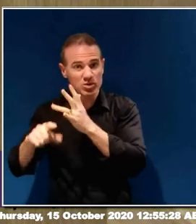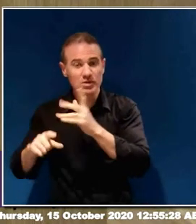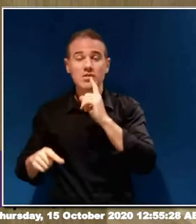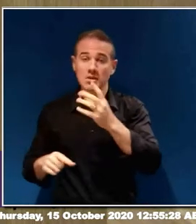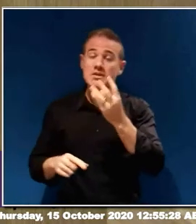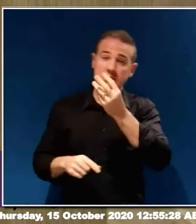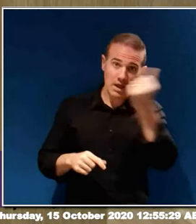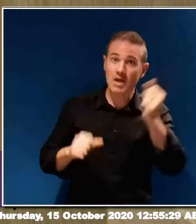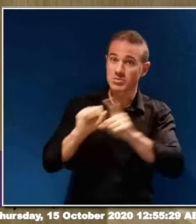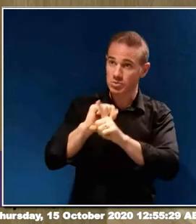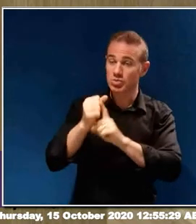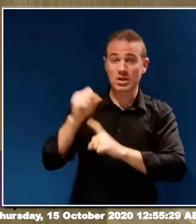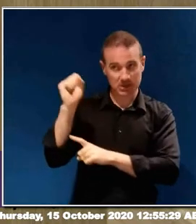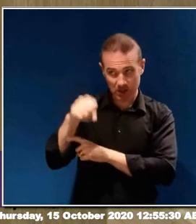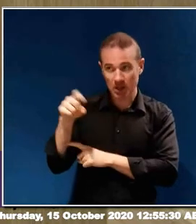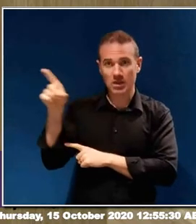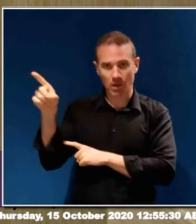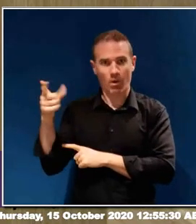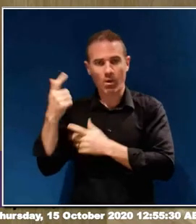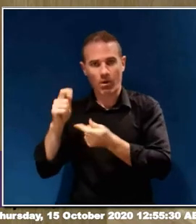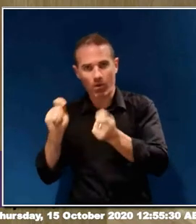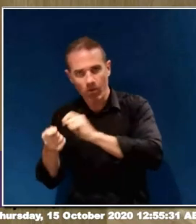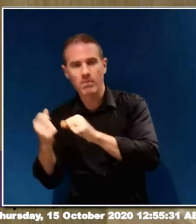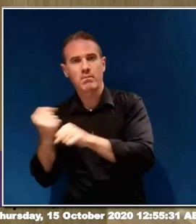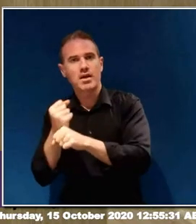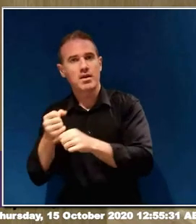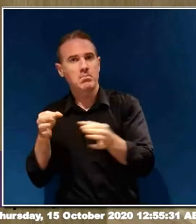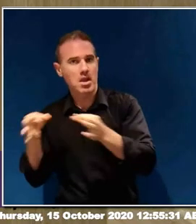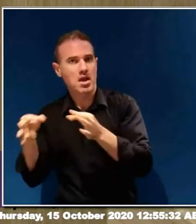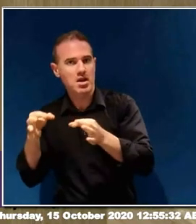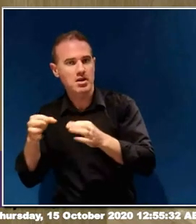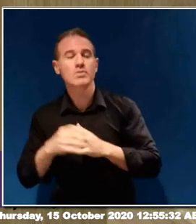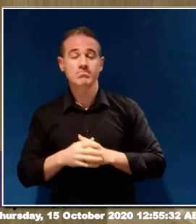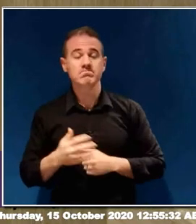Are you still seeing or is it too early to say, since the inception of the